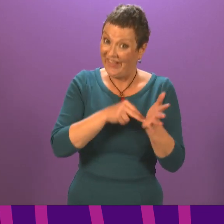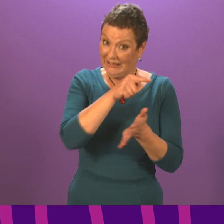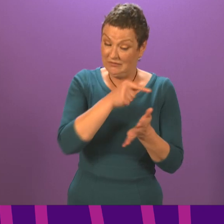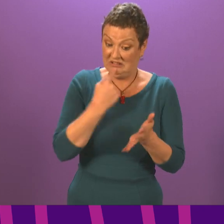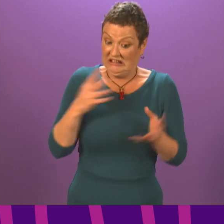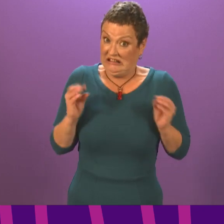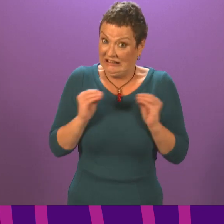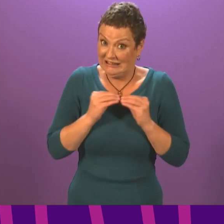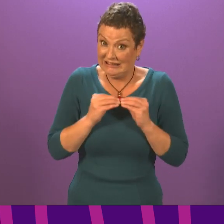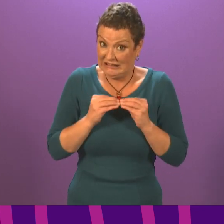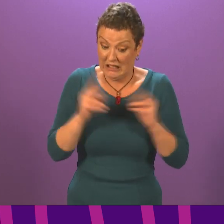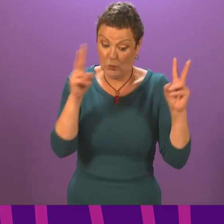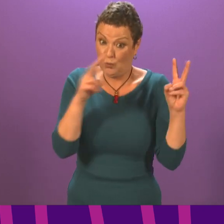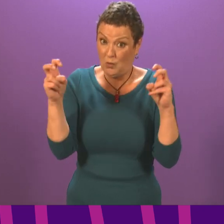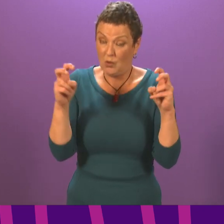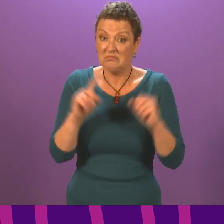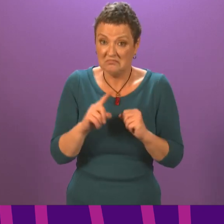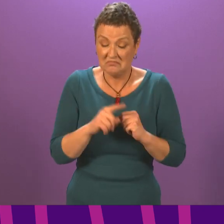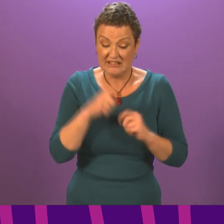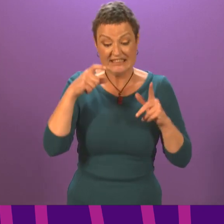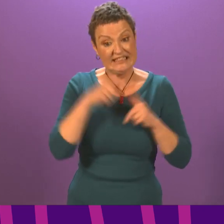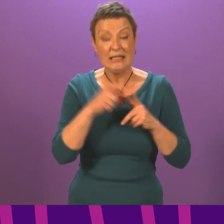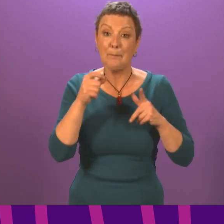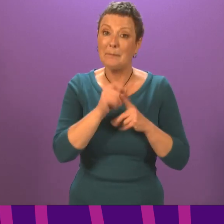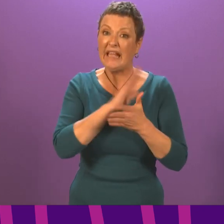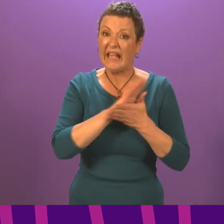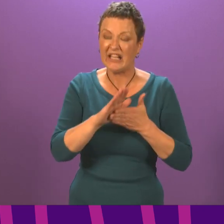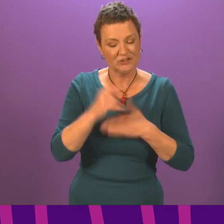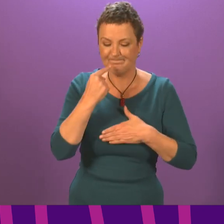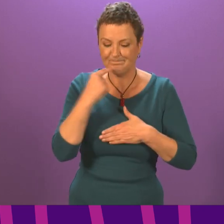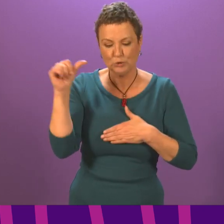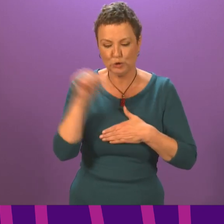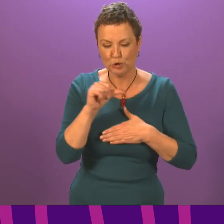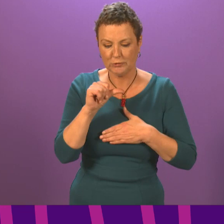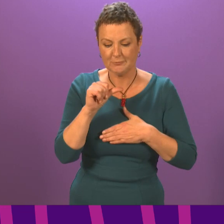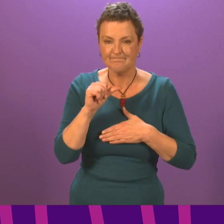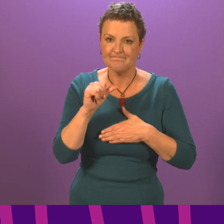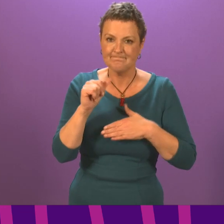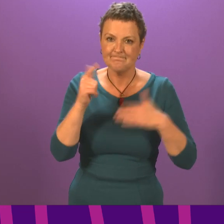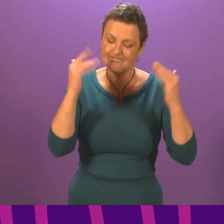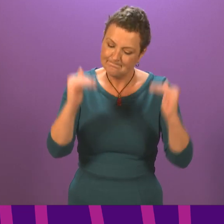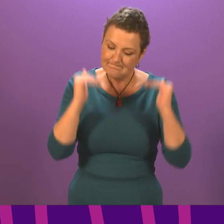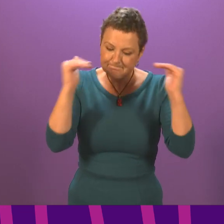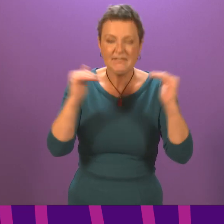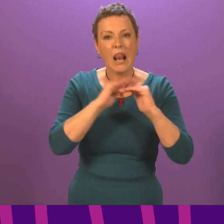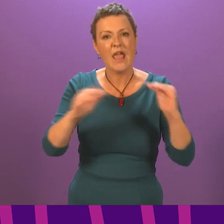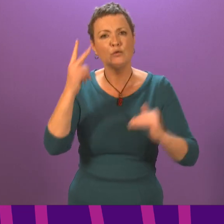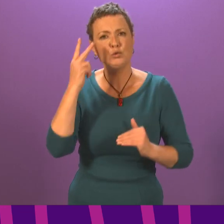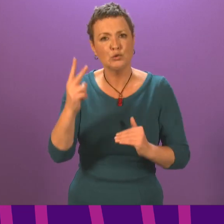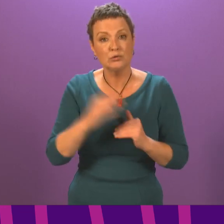“DPH recommendation is for a move to Level 2.” That is how the relevant document was quoted in the press.